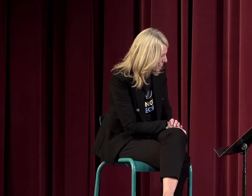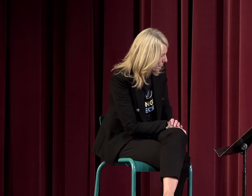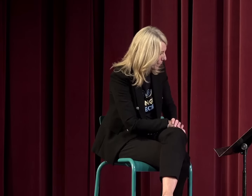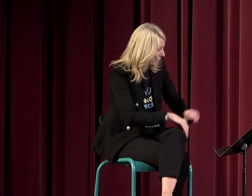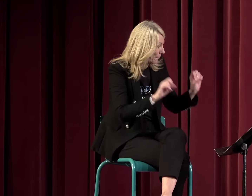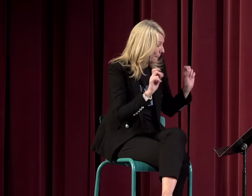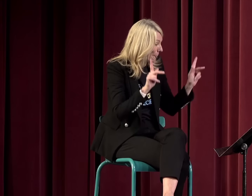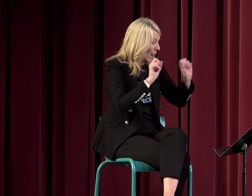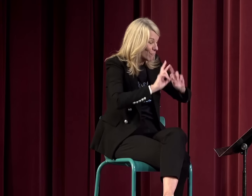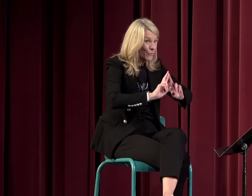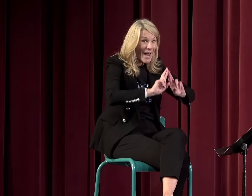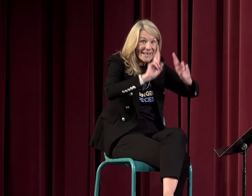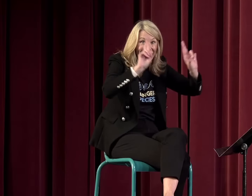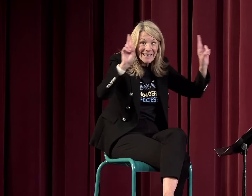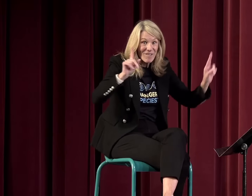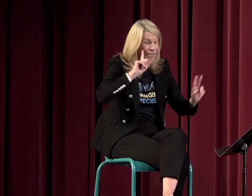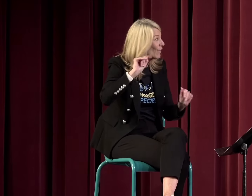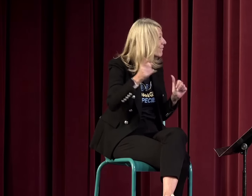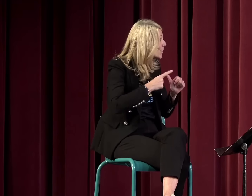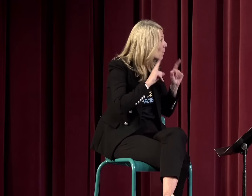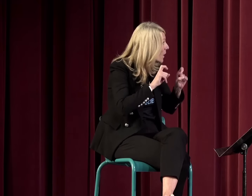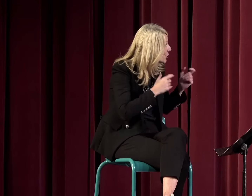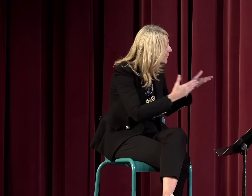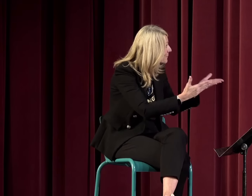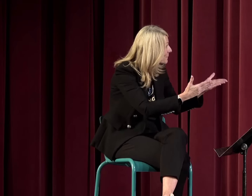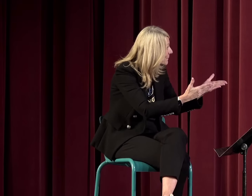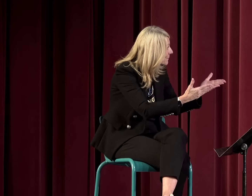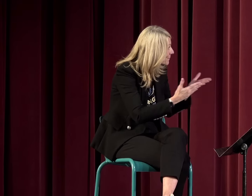the Philosophy department as a bioethicist. All right.